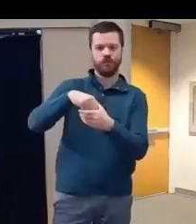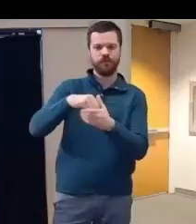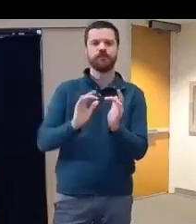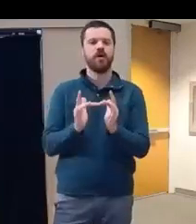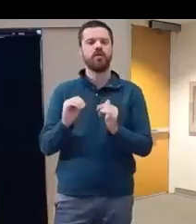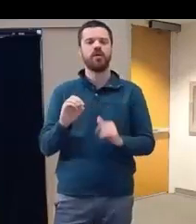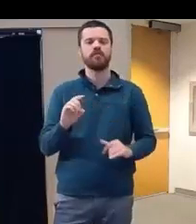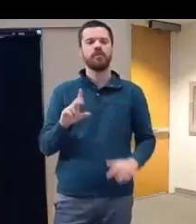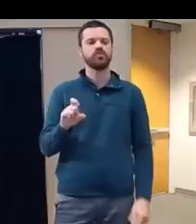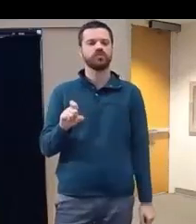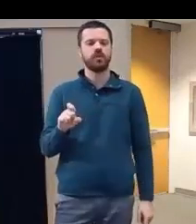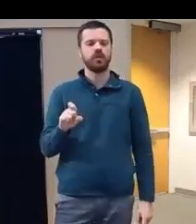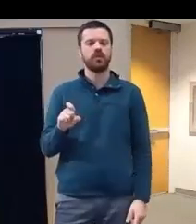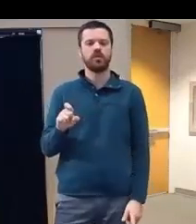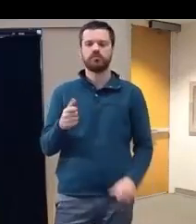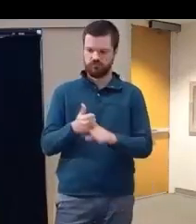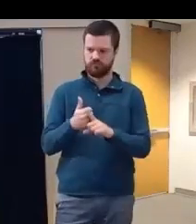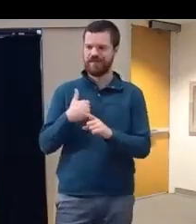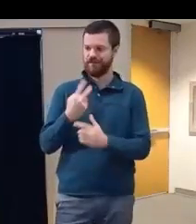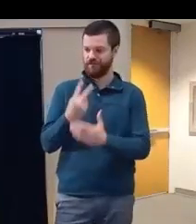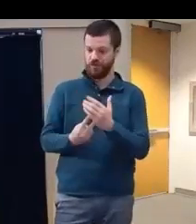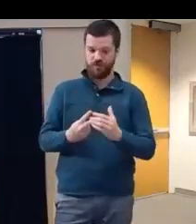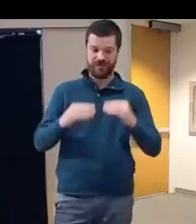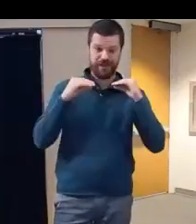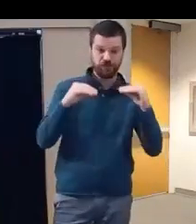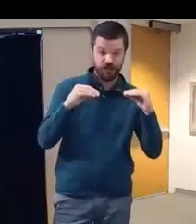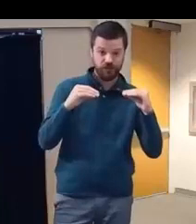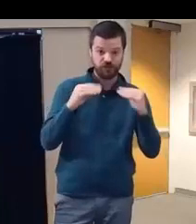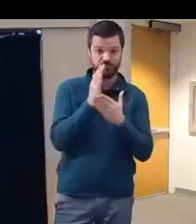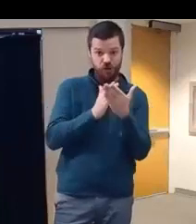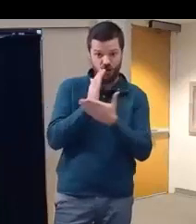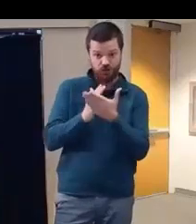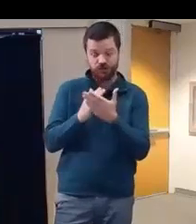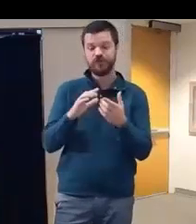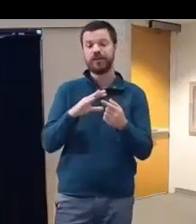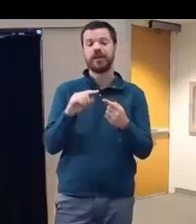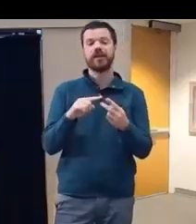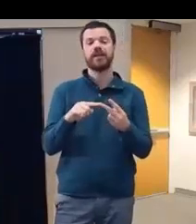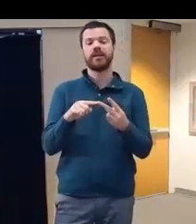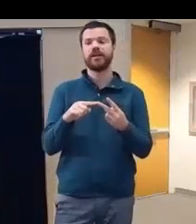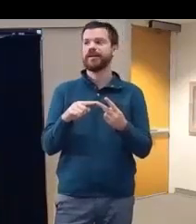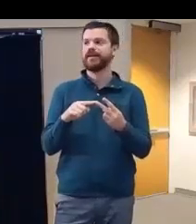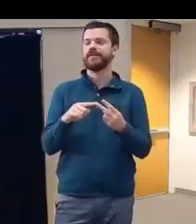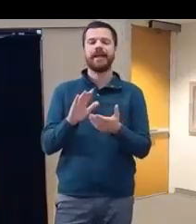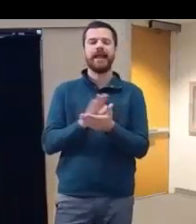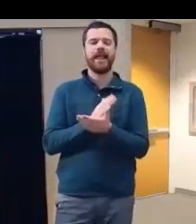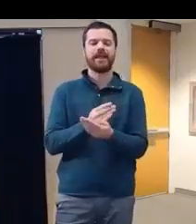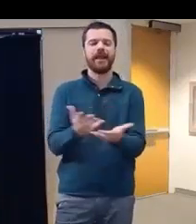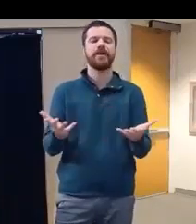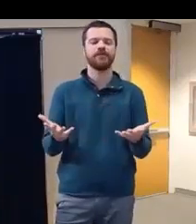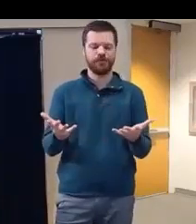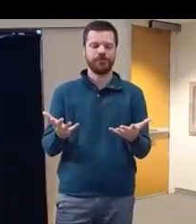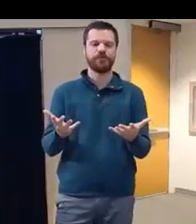module that has both educational components to the module a handout that's kind of can go